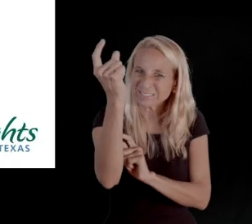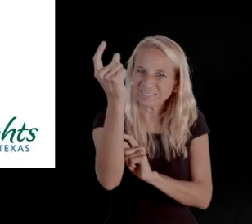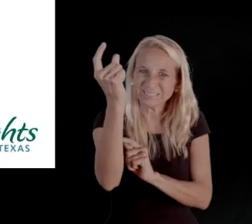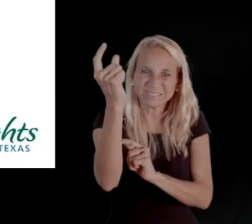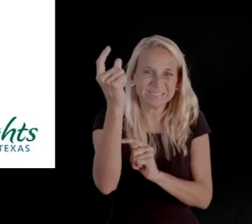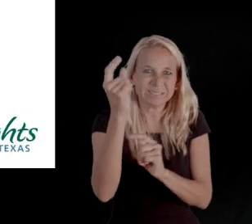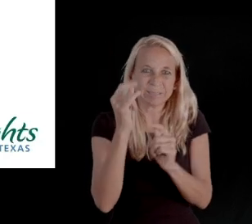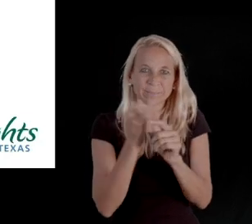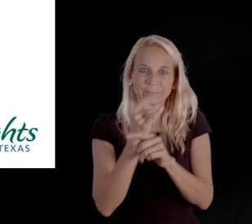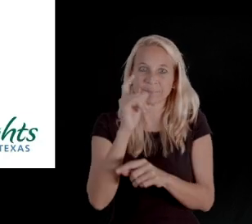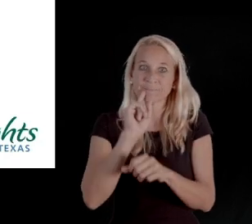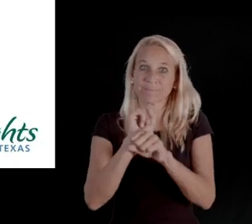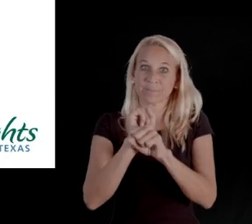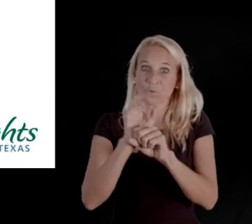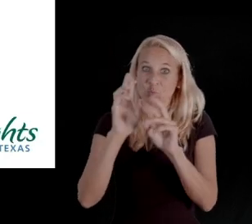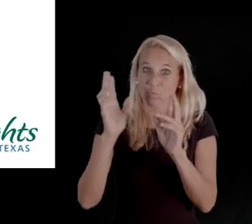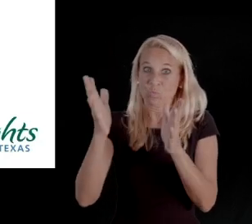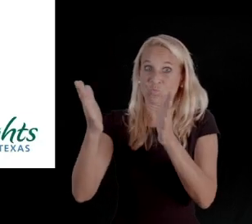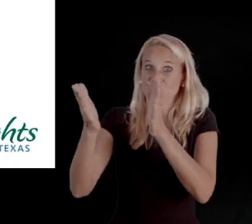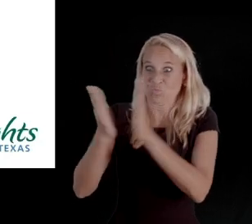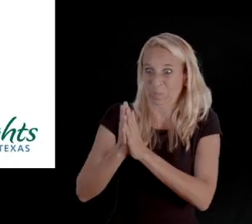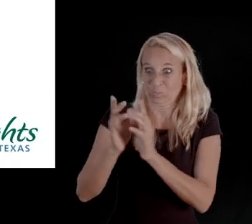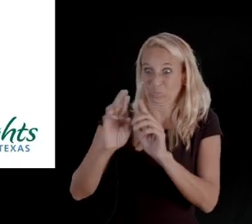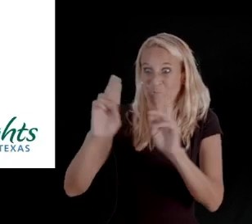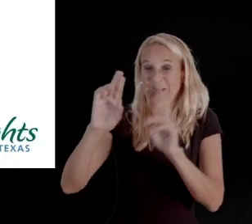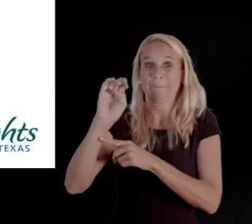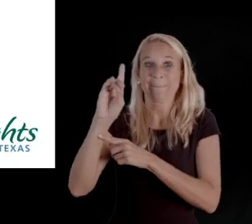So it's within the request for the